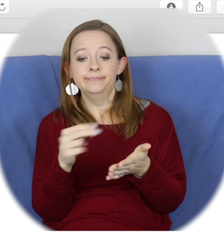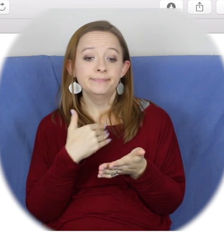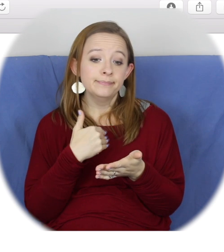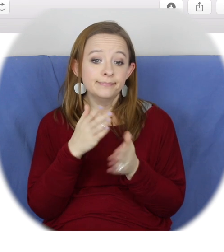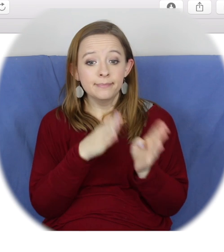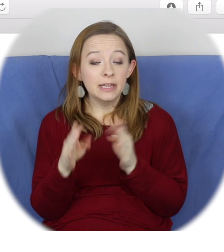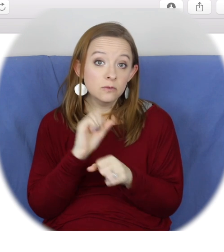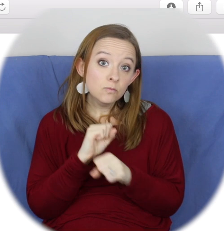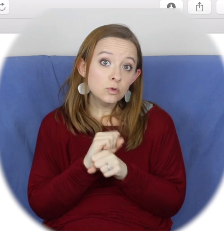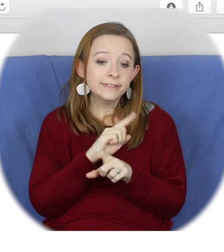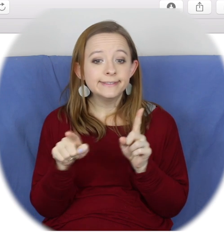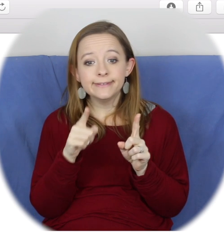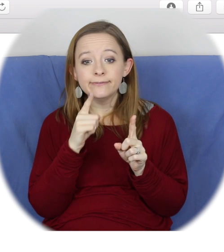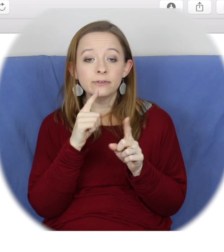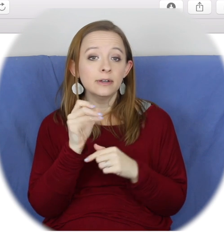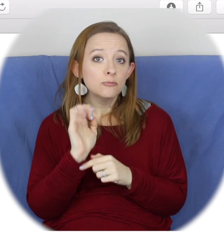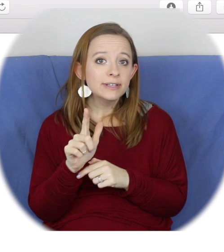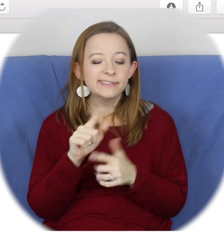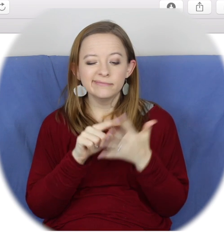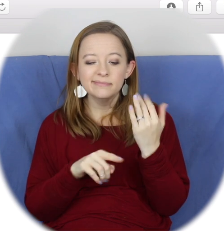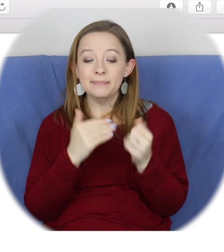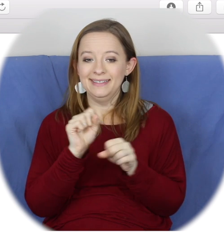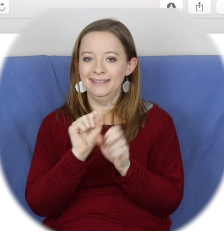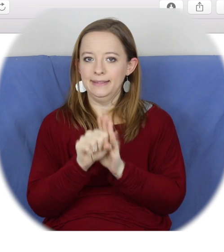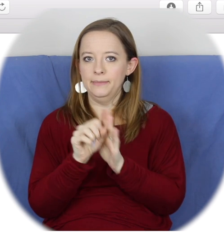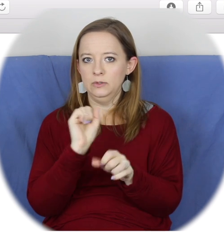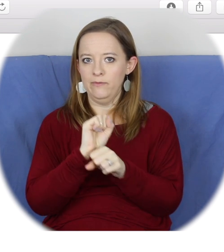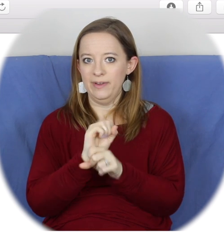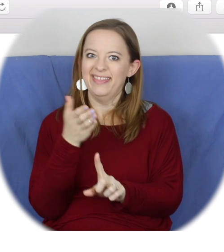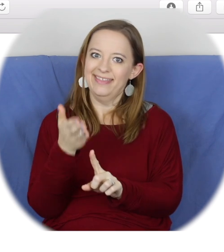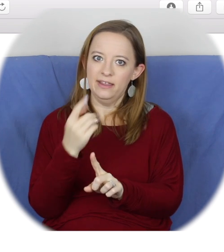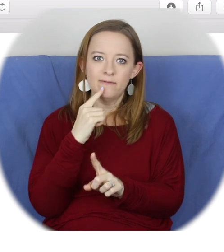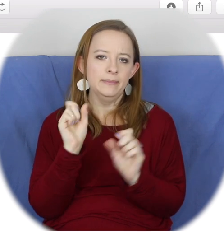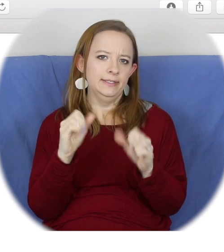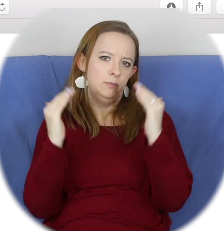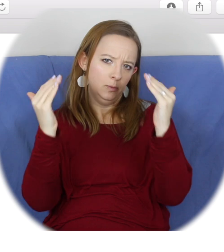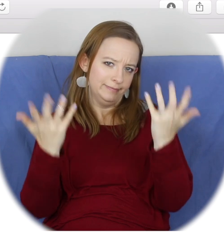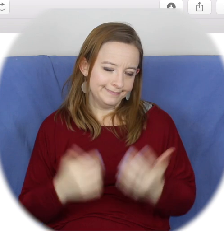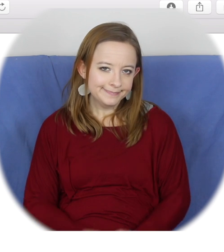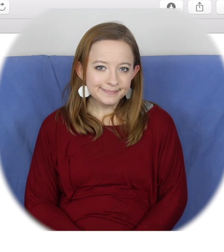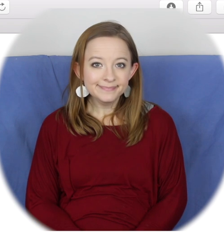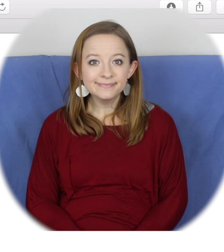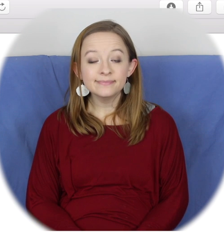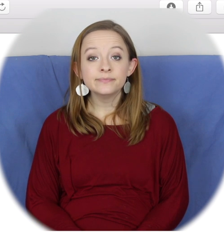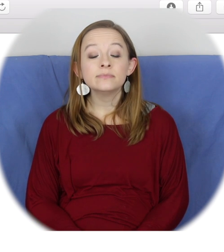my plan of work, different appraisals, and samples there to potentially put me up for promotion.